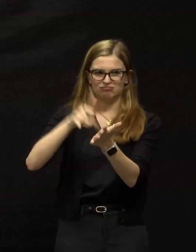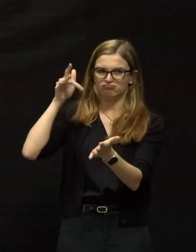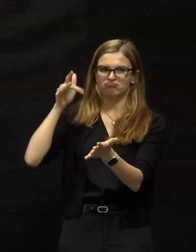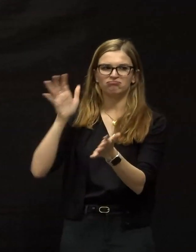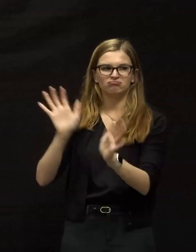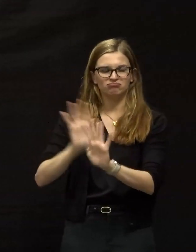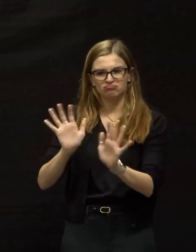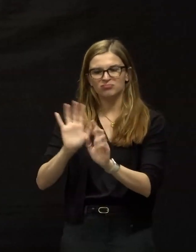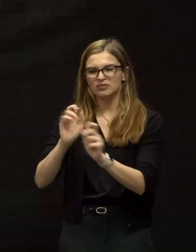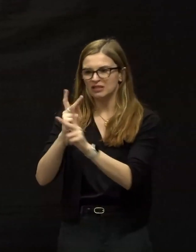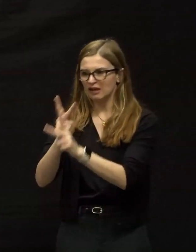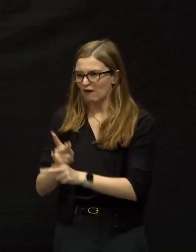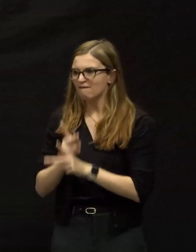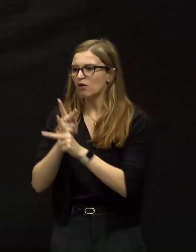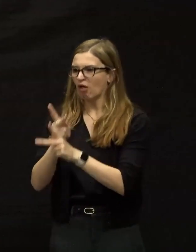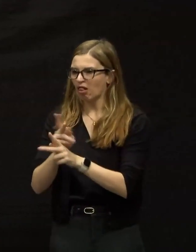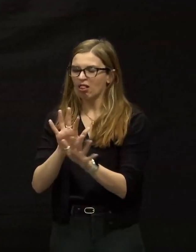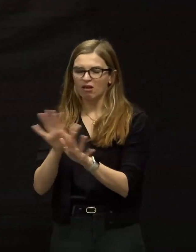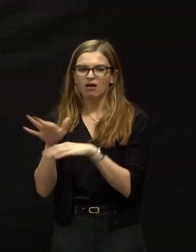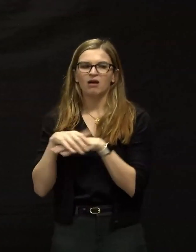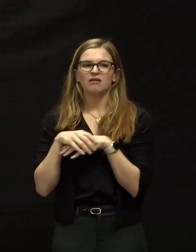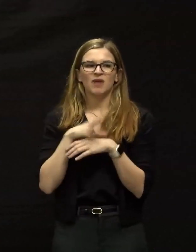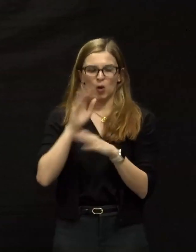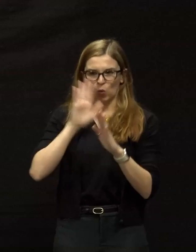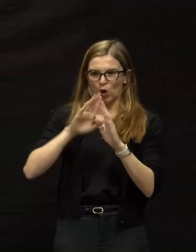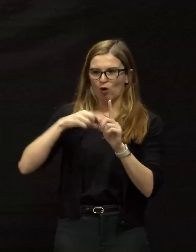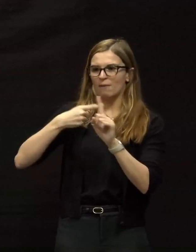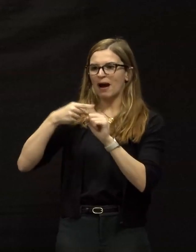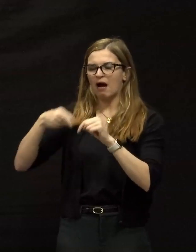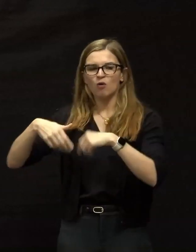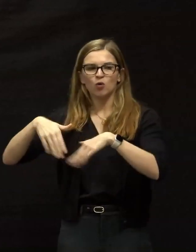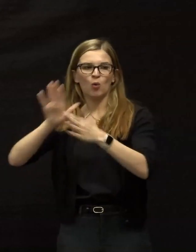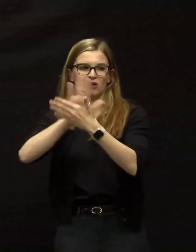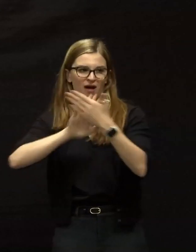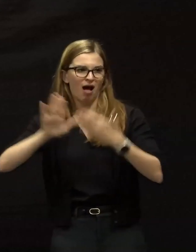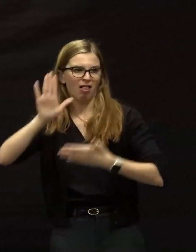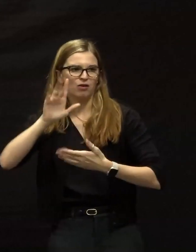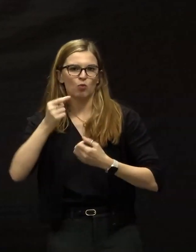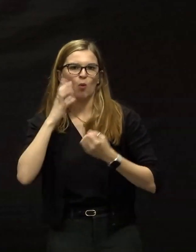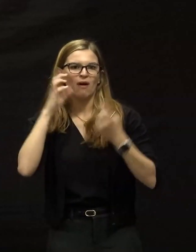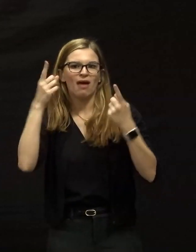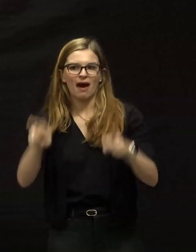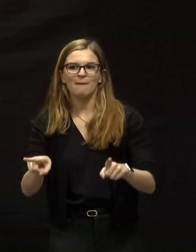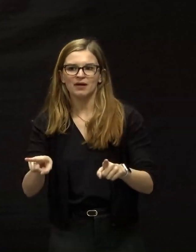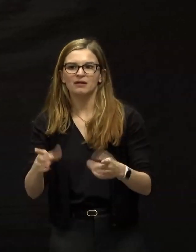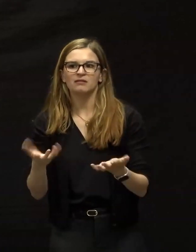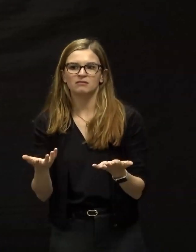people, deaf people are taken advantage of and you need to be really careful." And you know, so they were worried about going to college